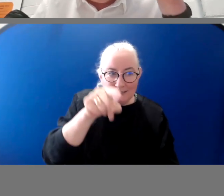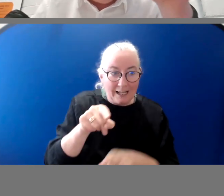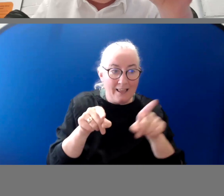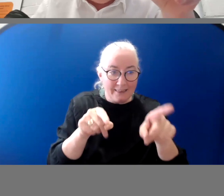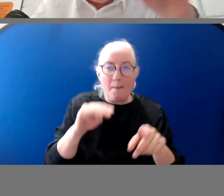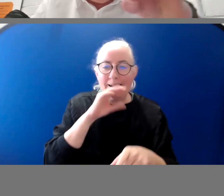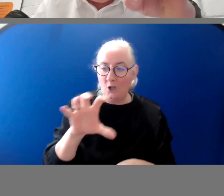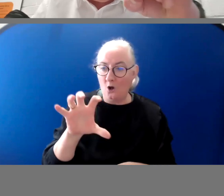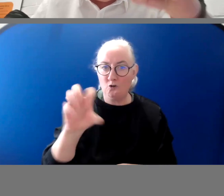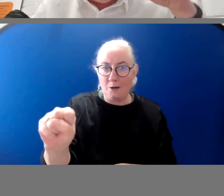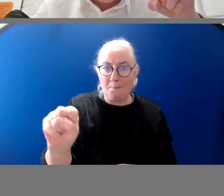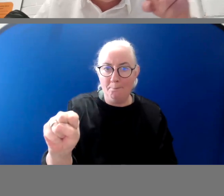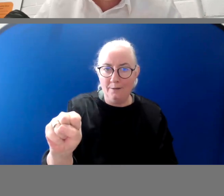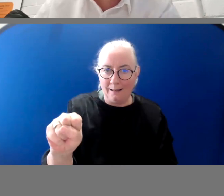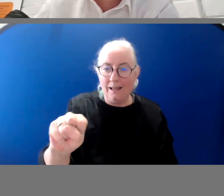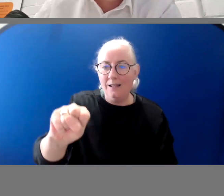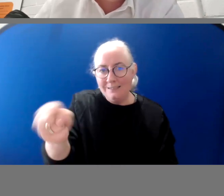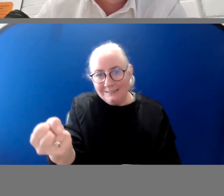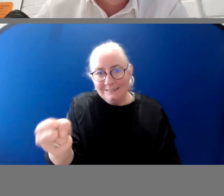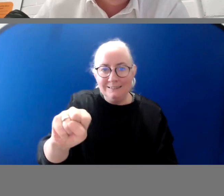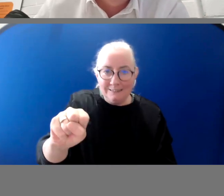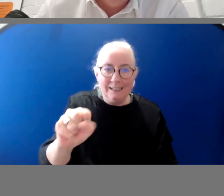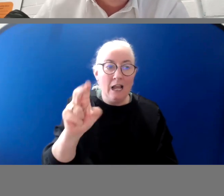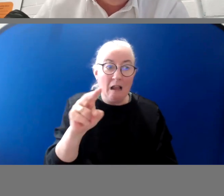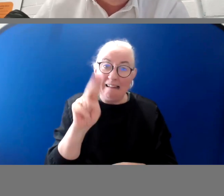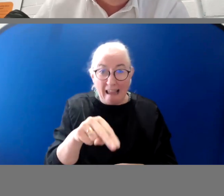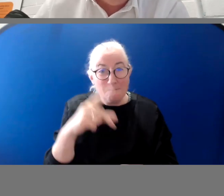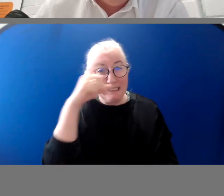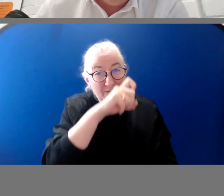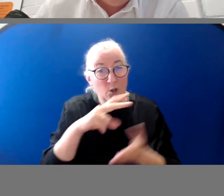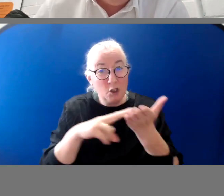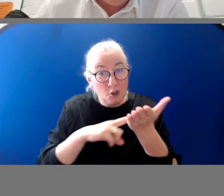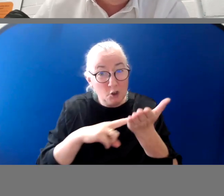to grip twist and apply a force so it could be difficult to use again we've we have a we have a